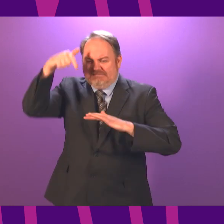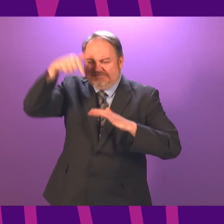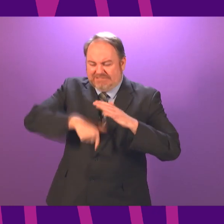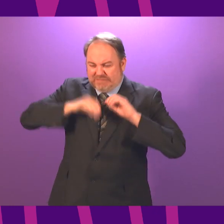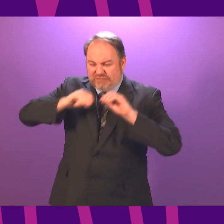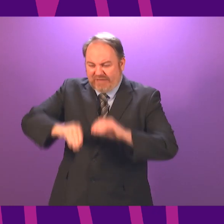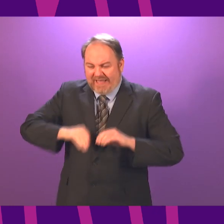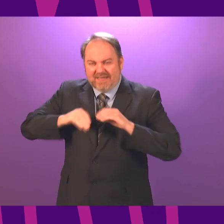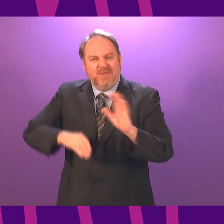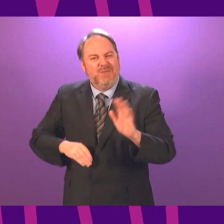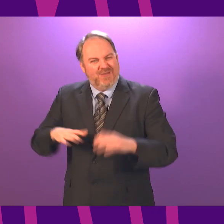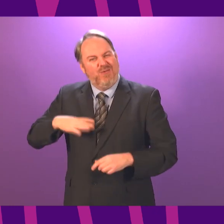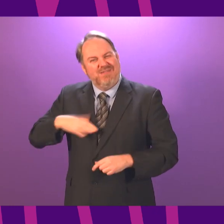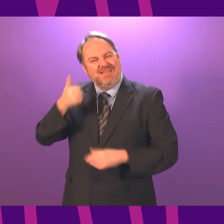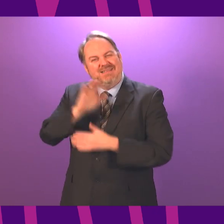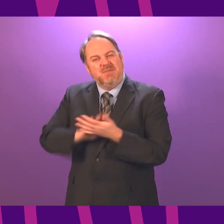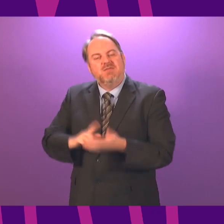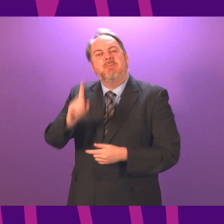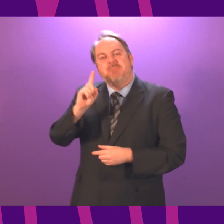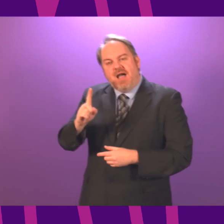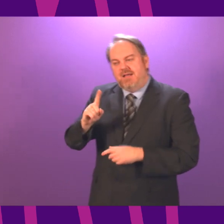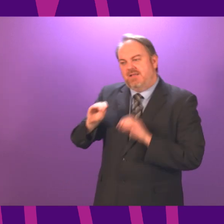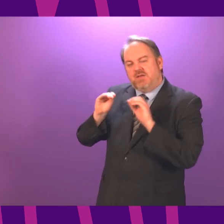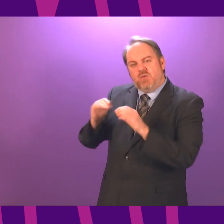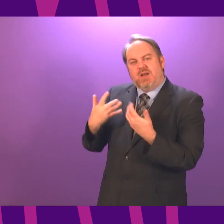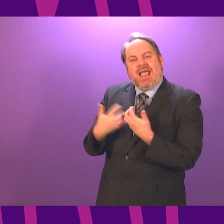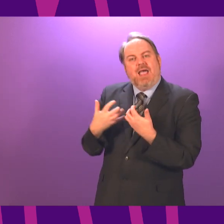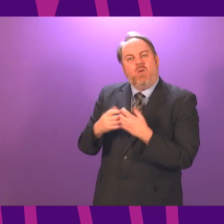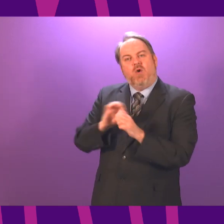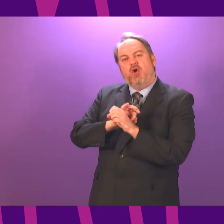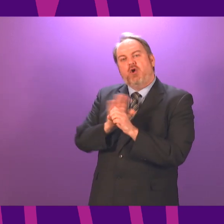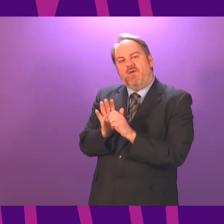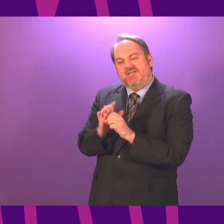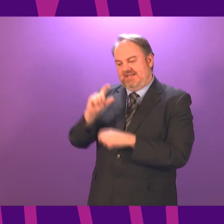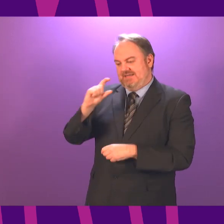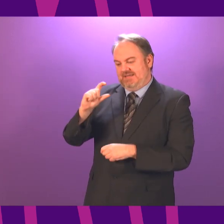characteristics of Covid vaccination. Those who have less experience, or less-recent experience,